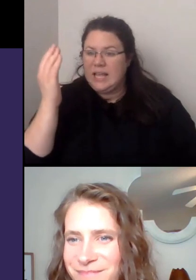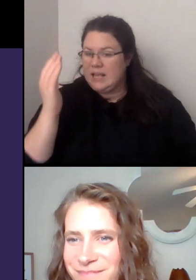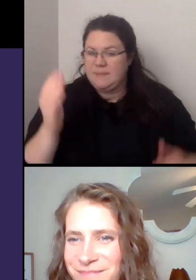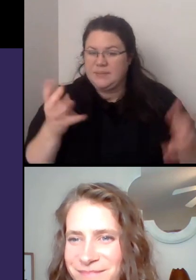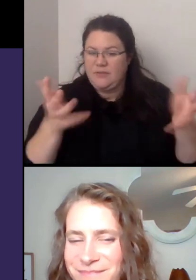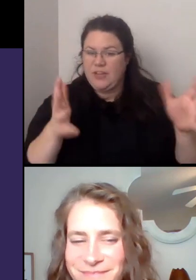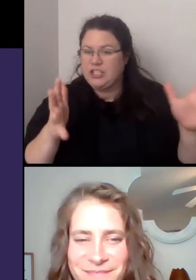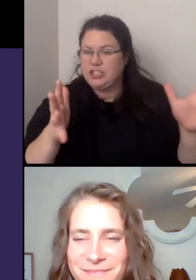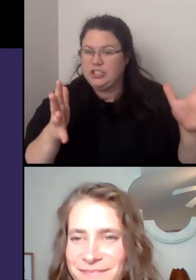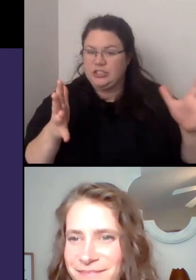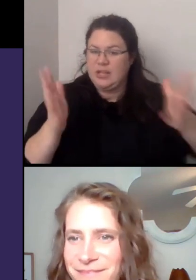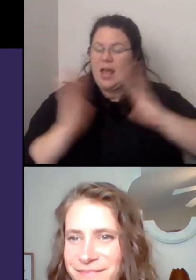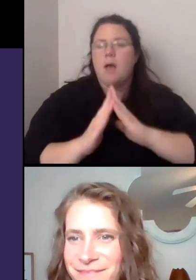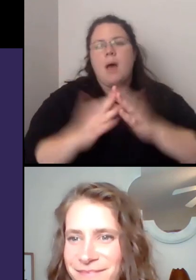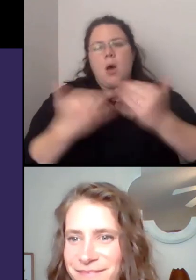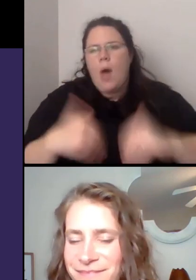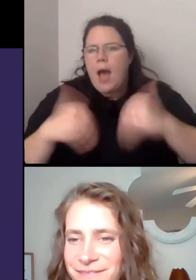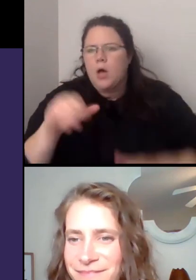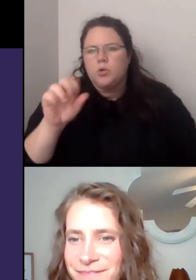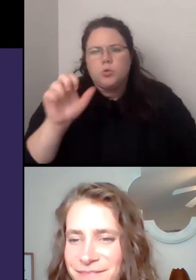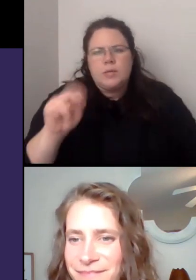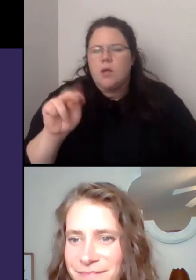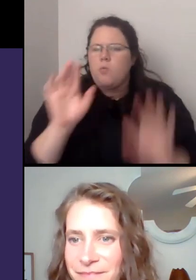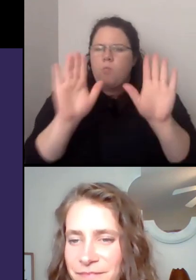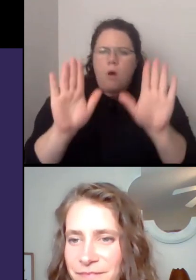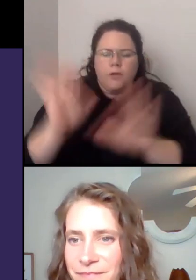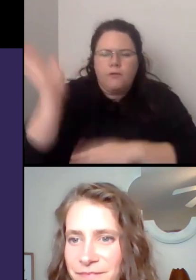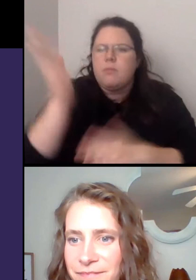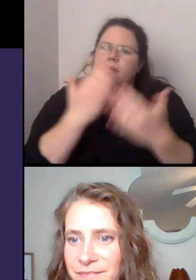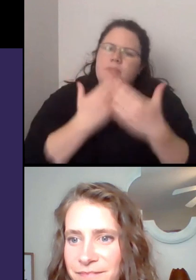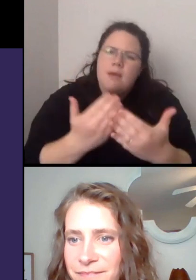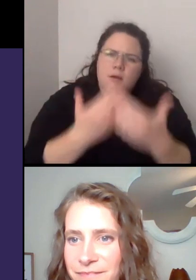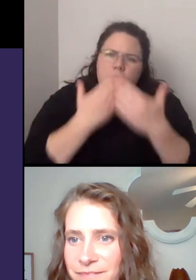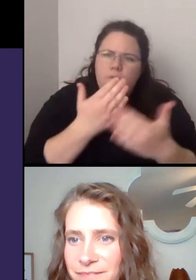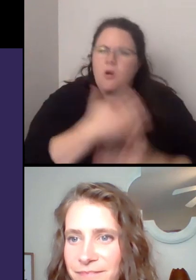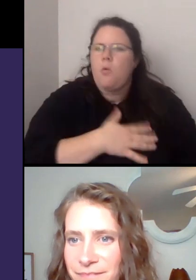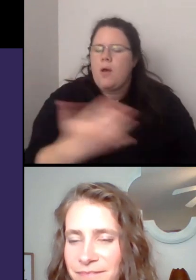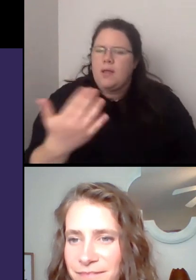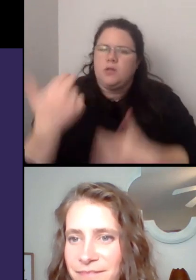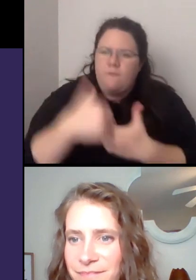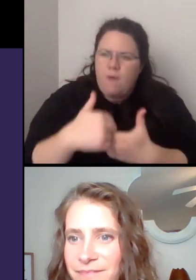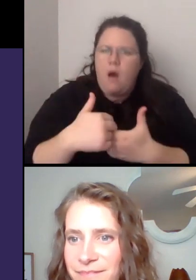Susan, this was a thorough, wonderful presentation. Thank you so much for taking the time to do this and spending the evening with us today.